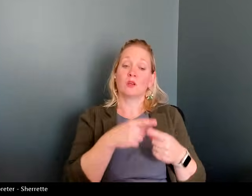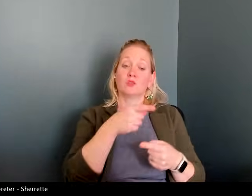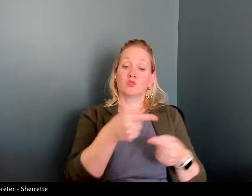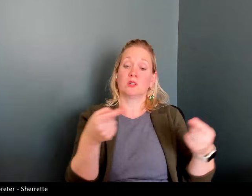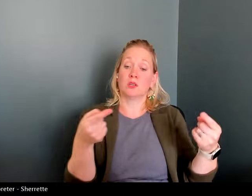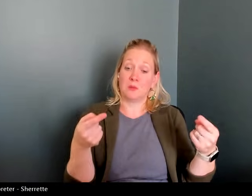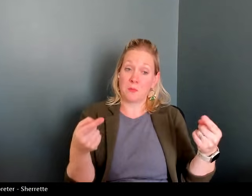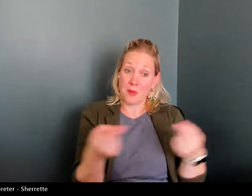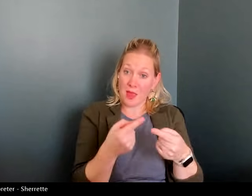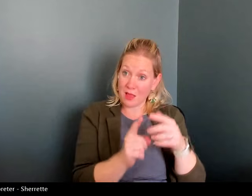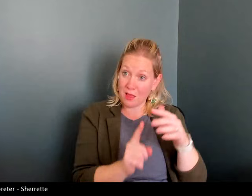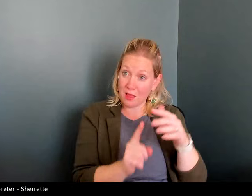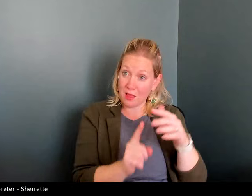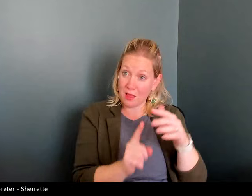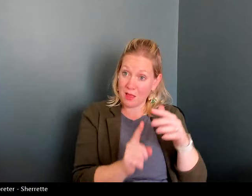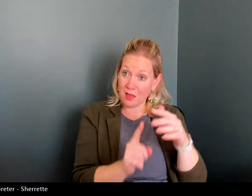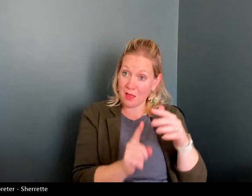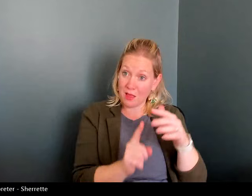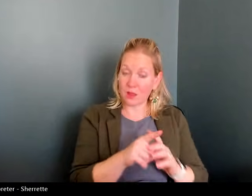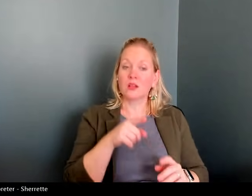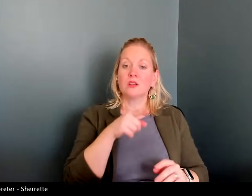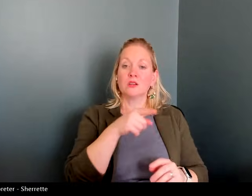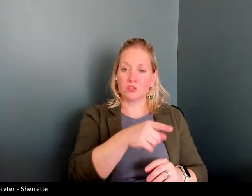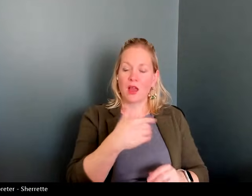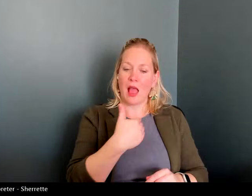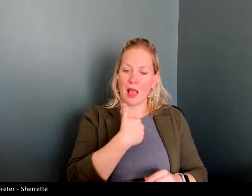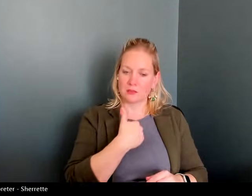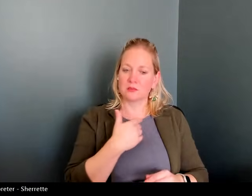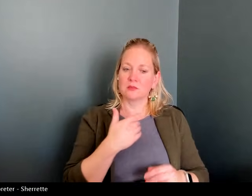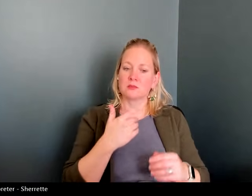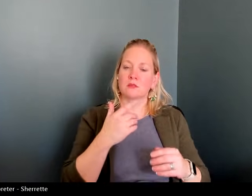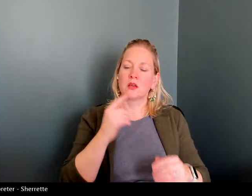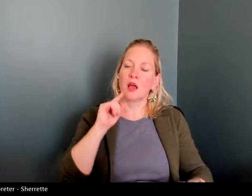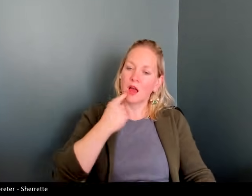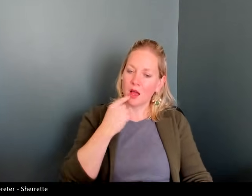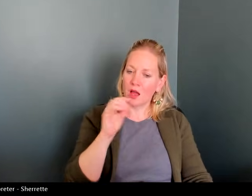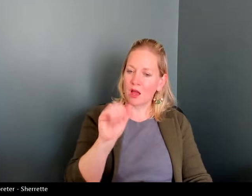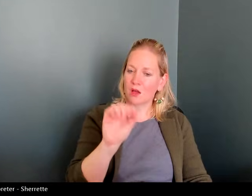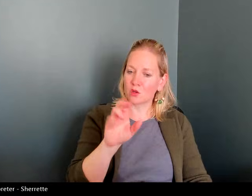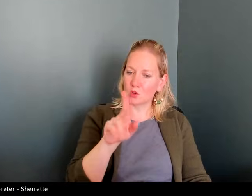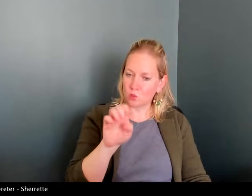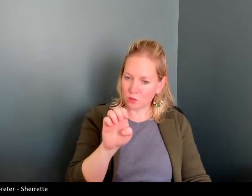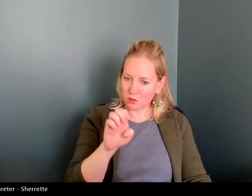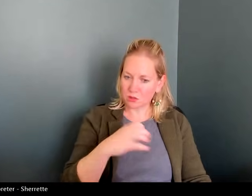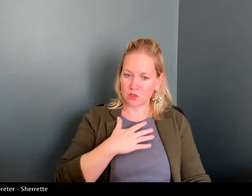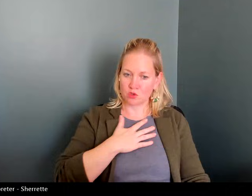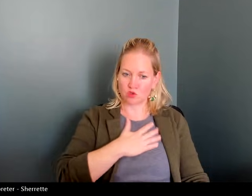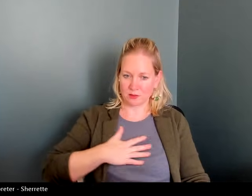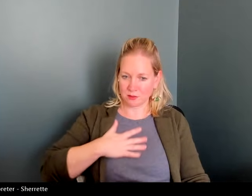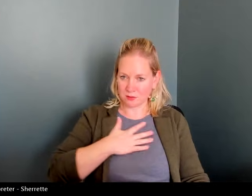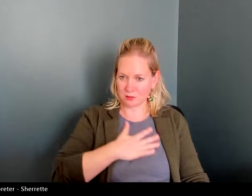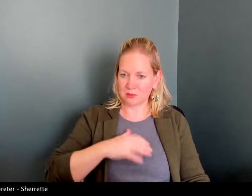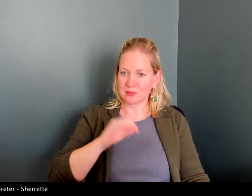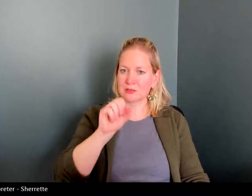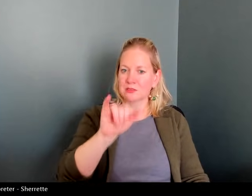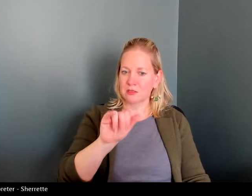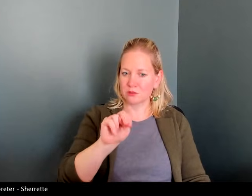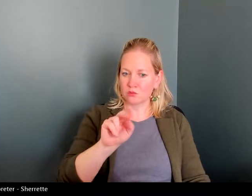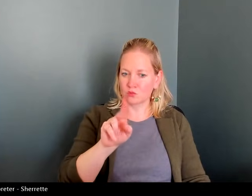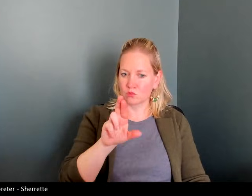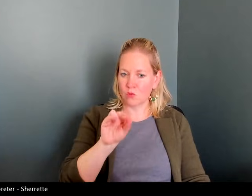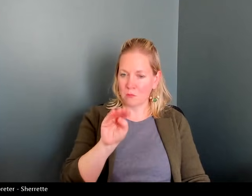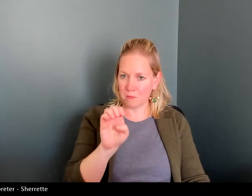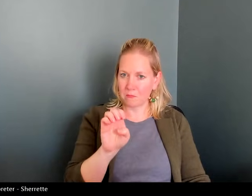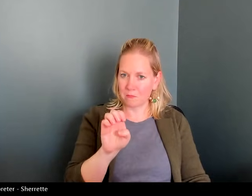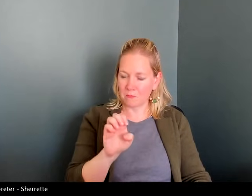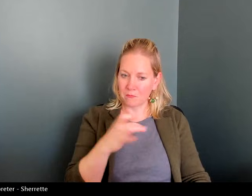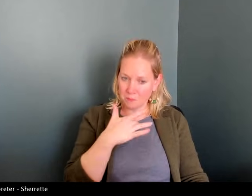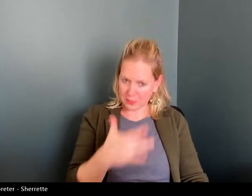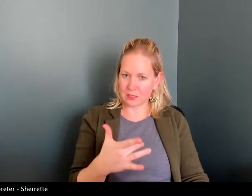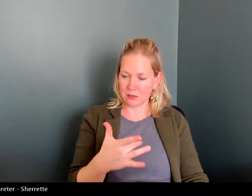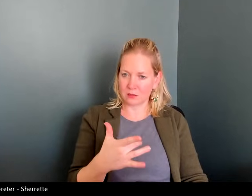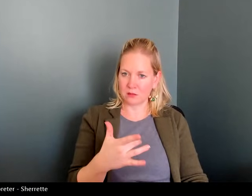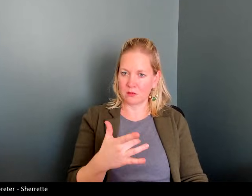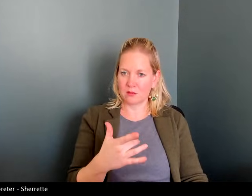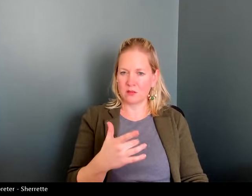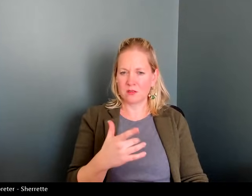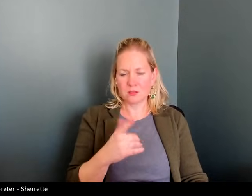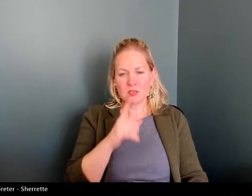she goes into an acute chest syndrome. And that has been one of -- been really tough on us,